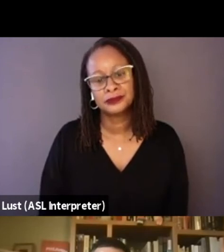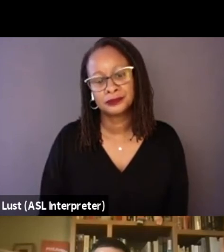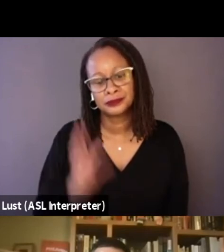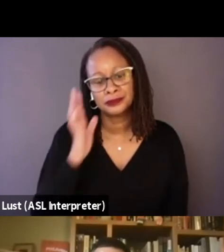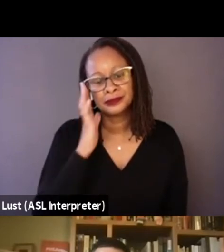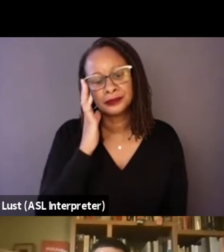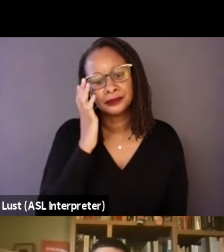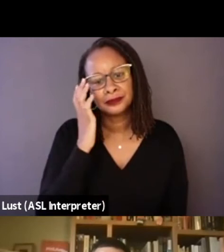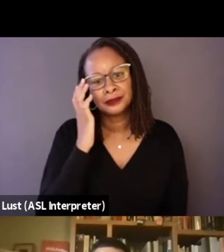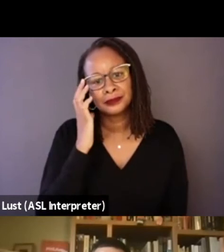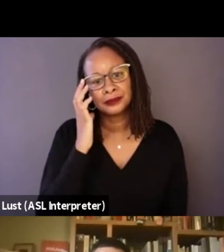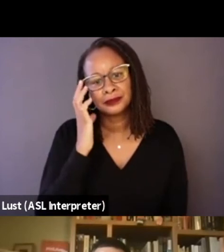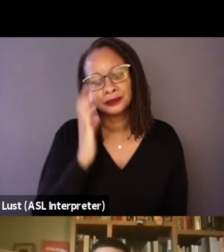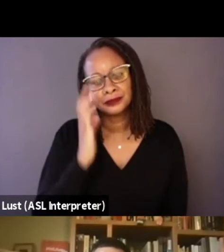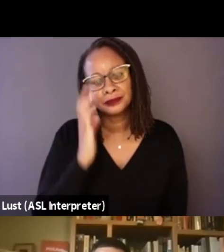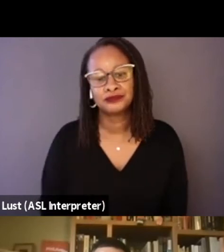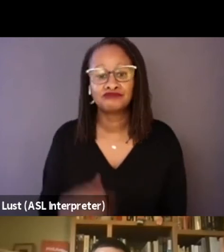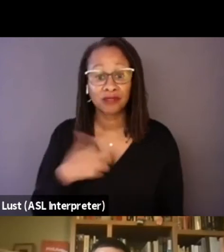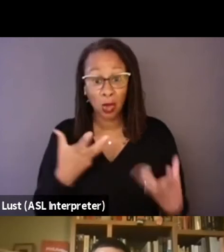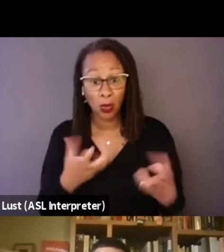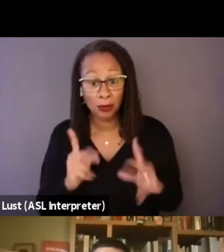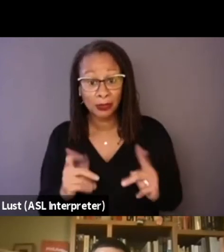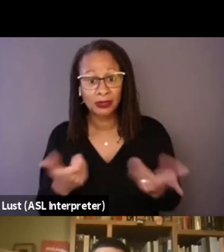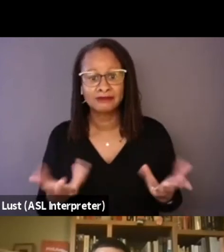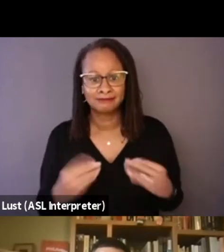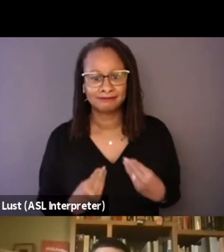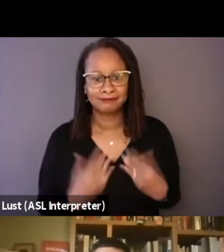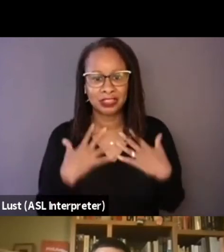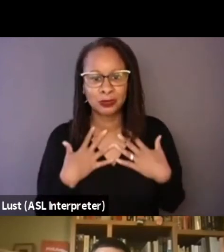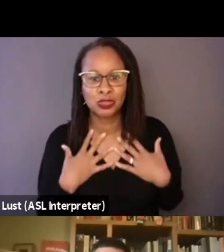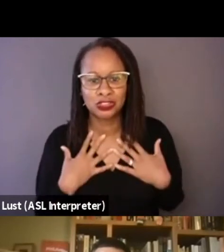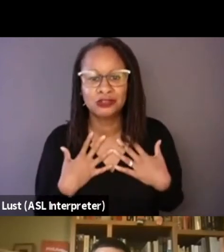well, I want people to take inspiration from Joe's story that, you know,